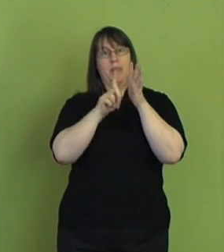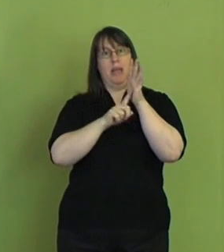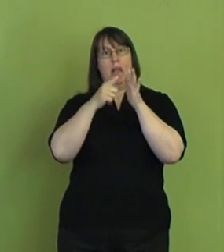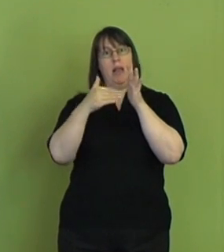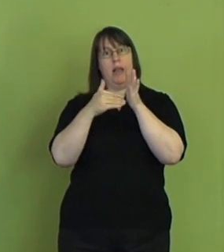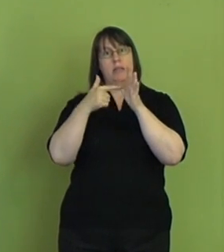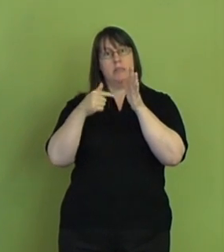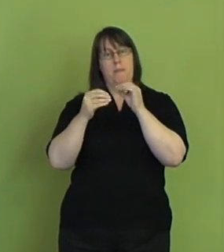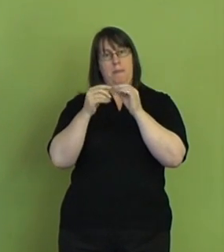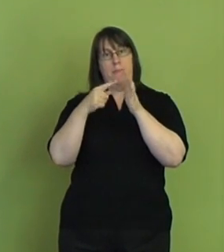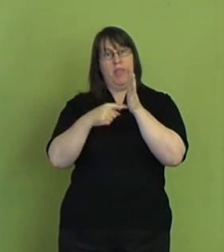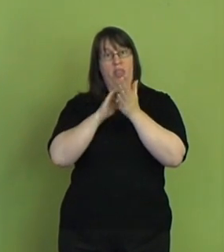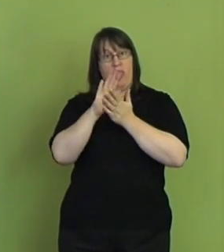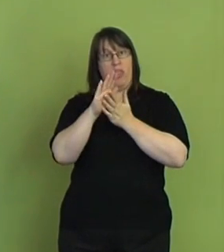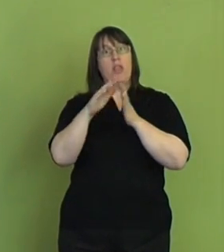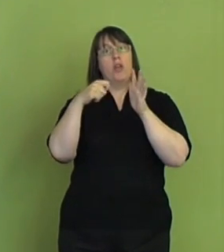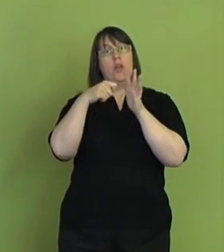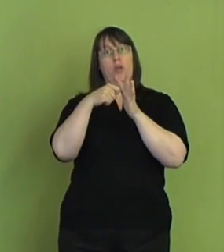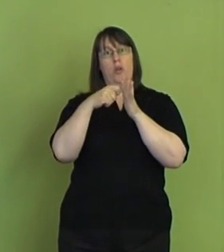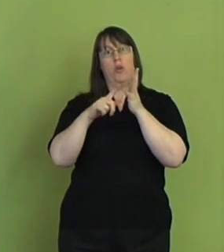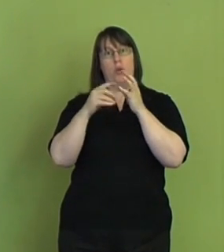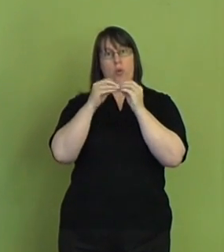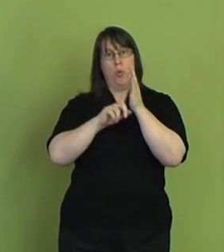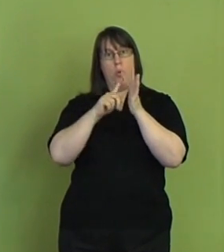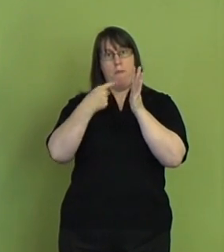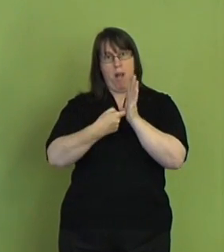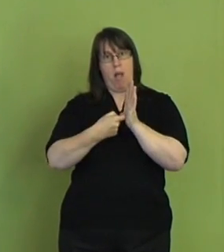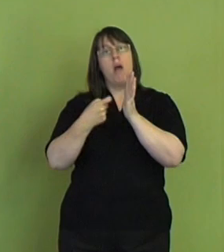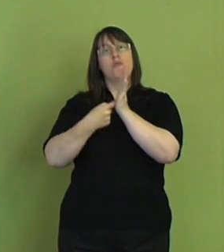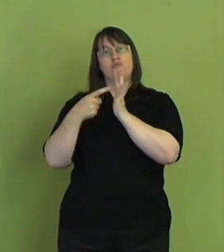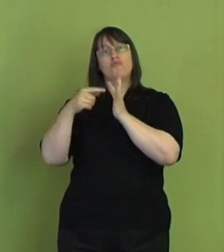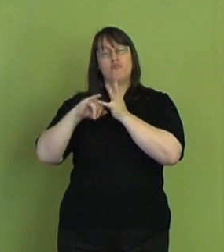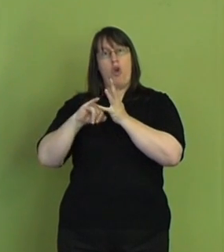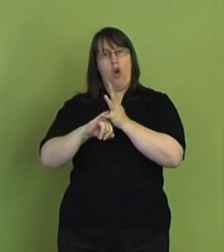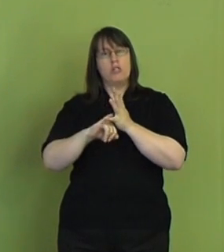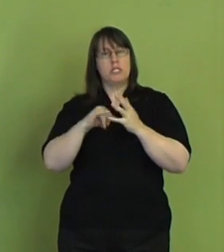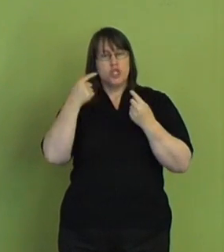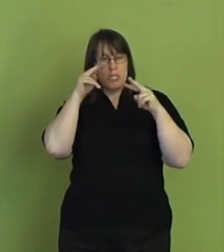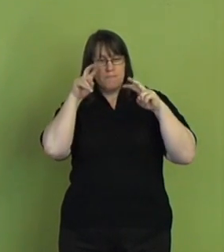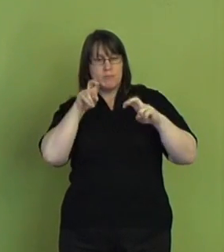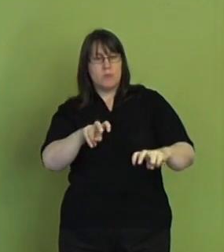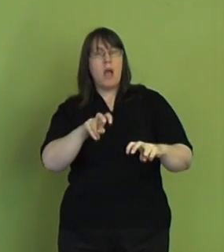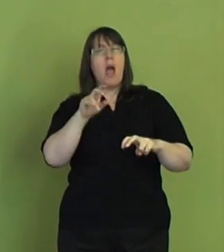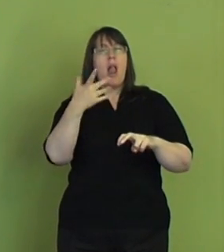who looked at this idea with people that were dying in hospice situations